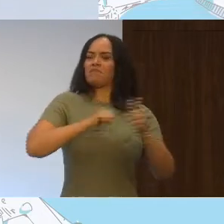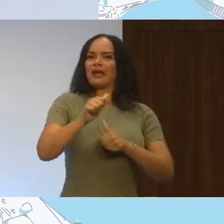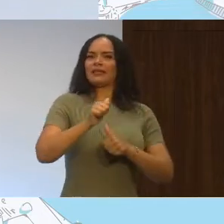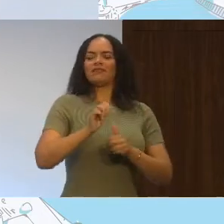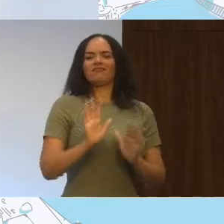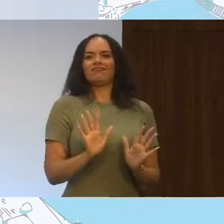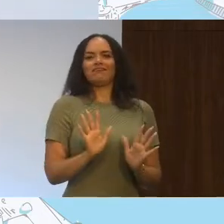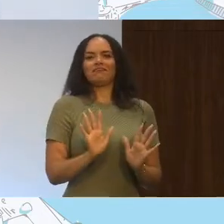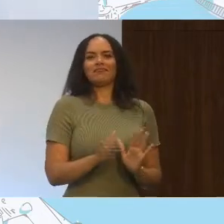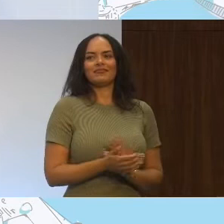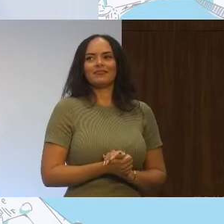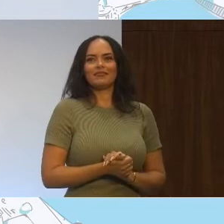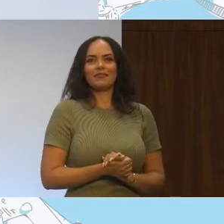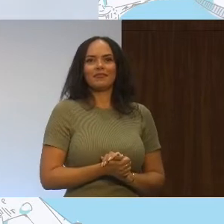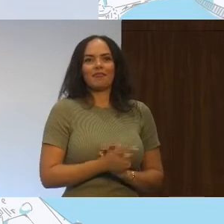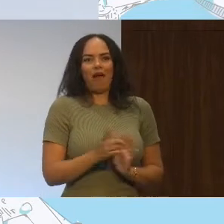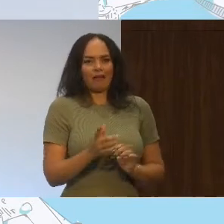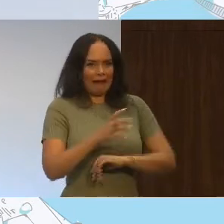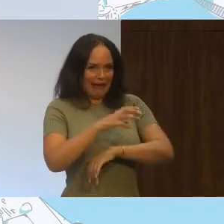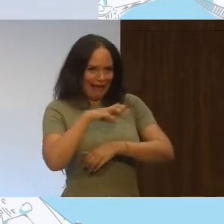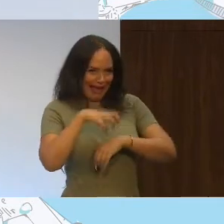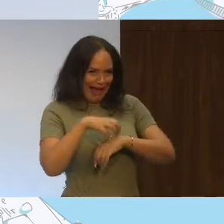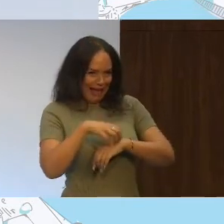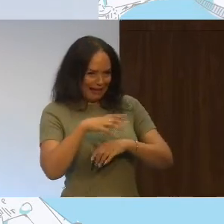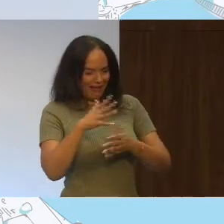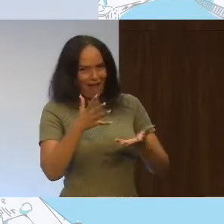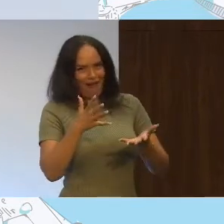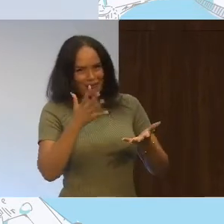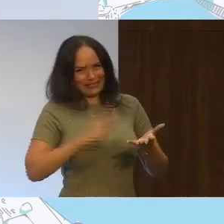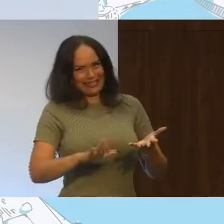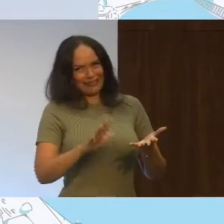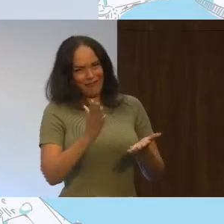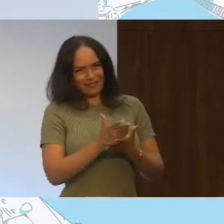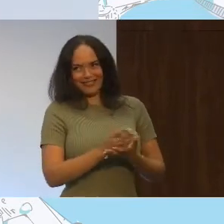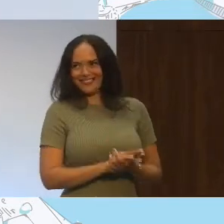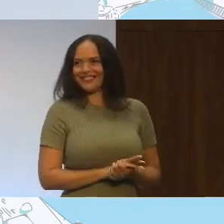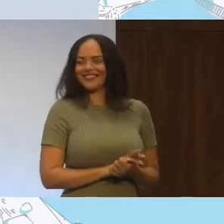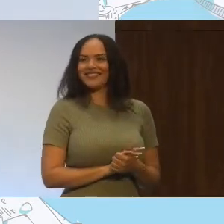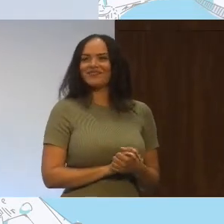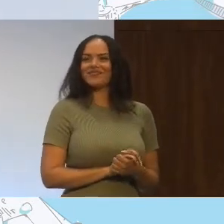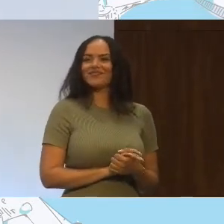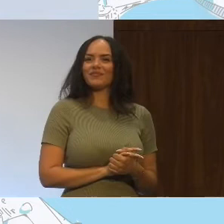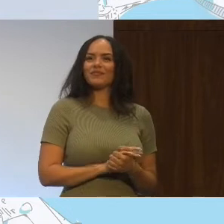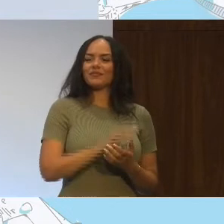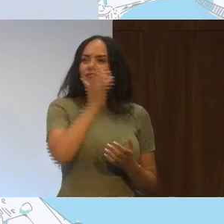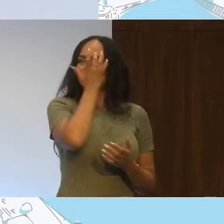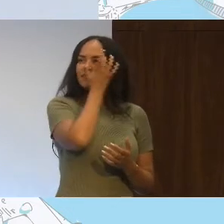Let's face it, life without cake is pretty radical. A now to my cornerstone Rimegepant.